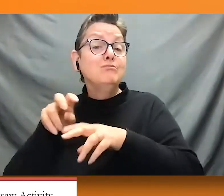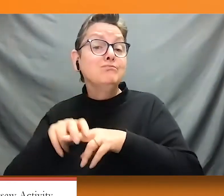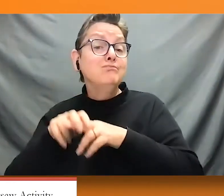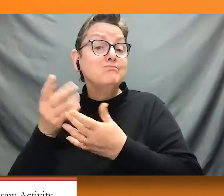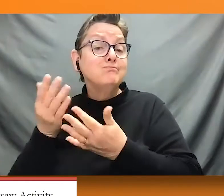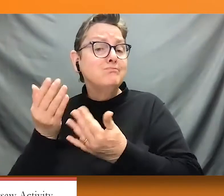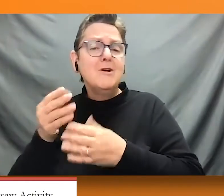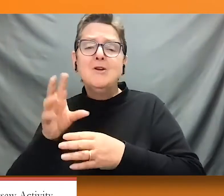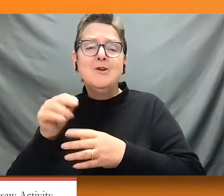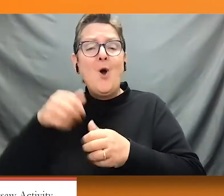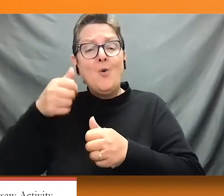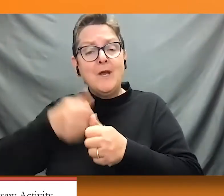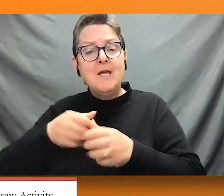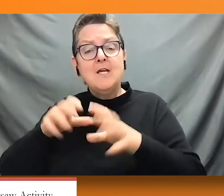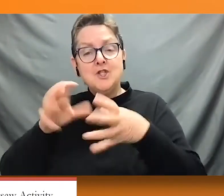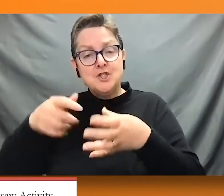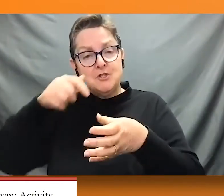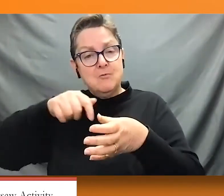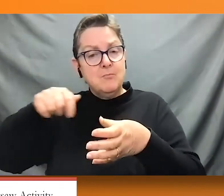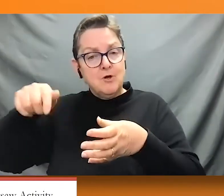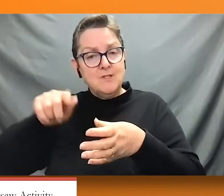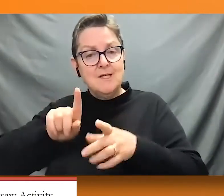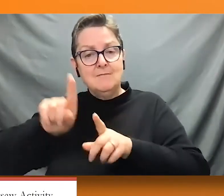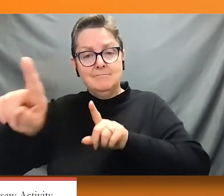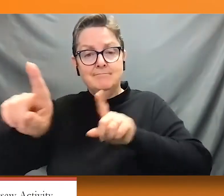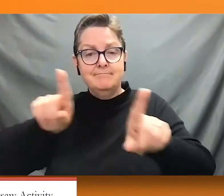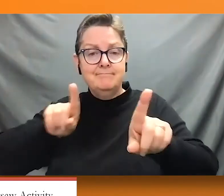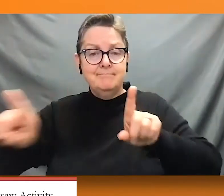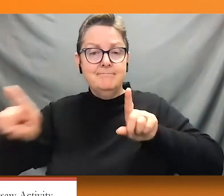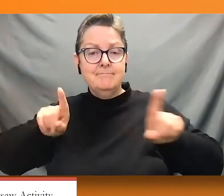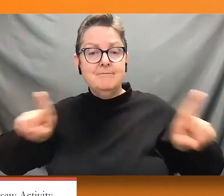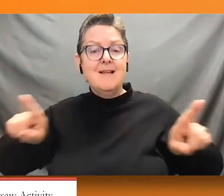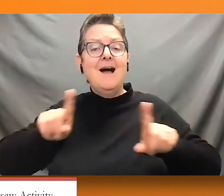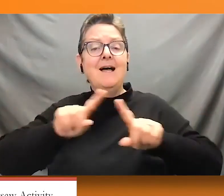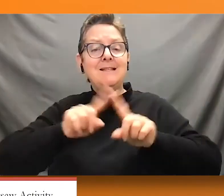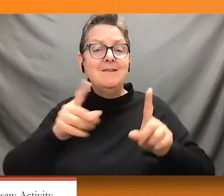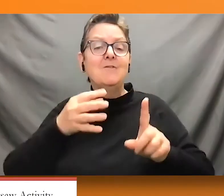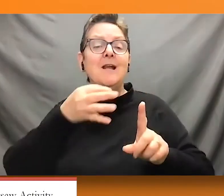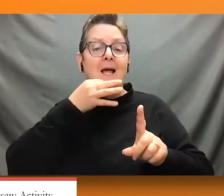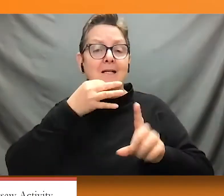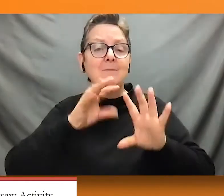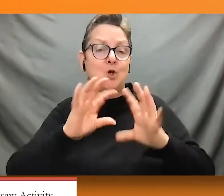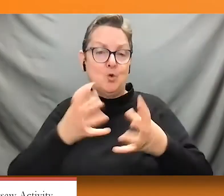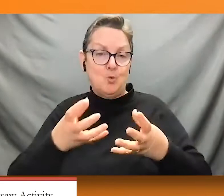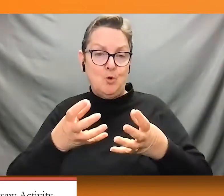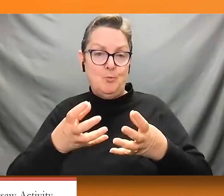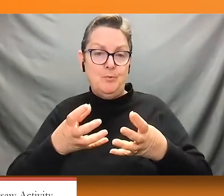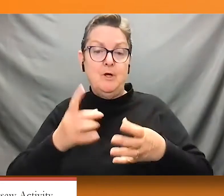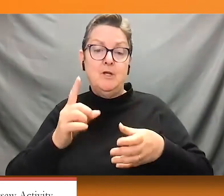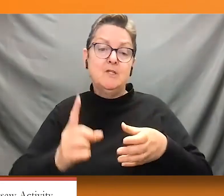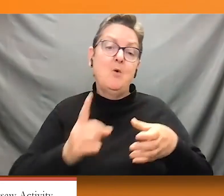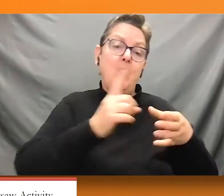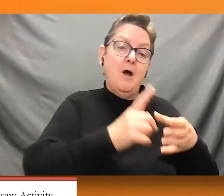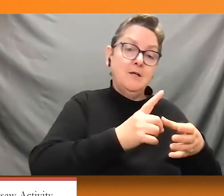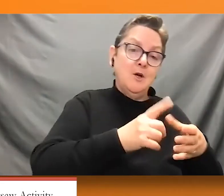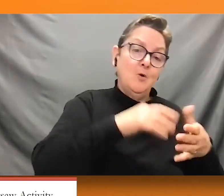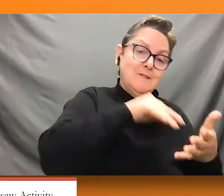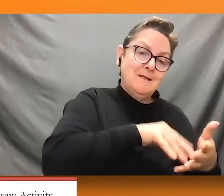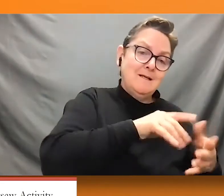And then they share with each other what the--teach each other the words. So, this is a way that you can have them have